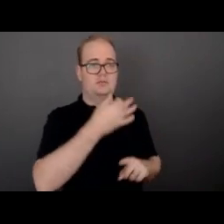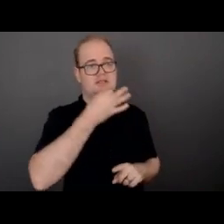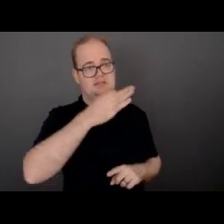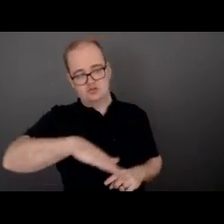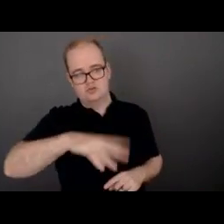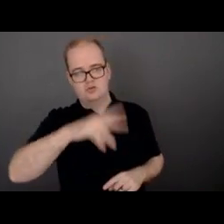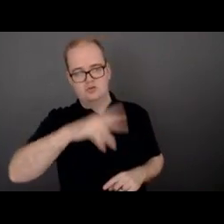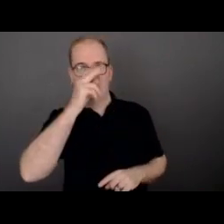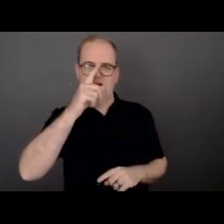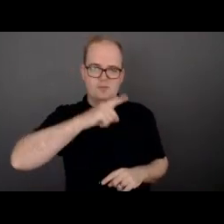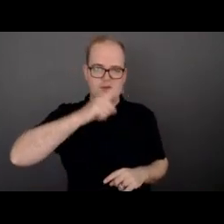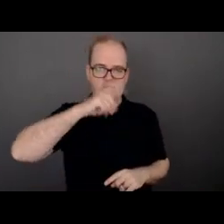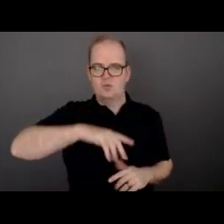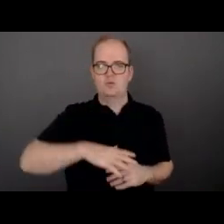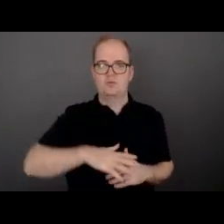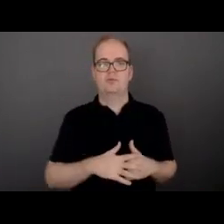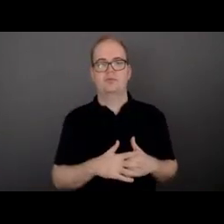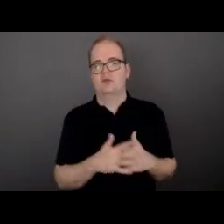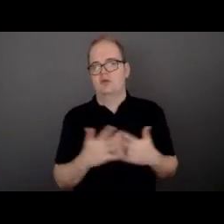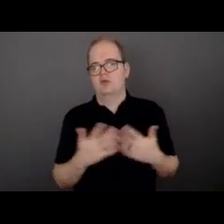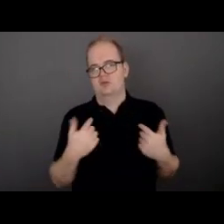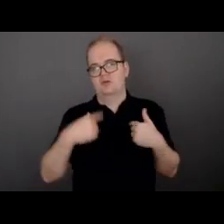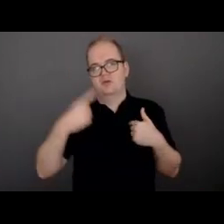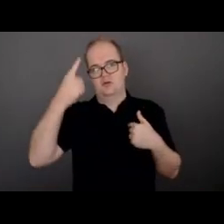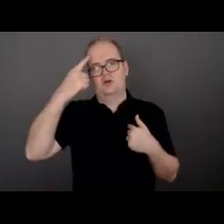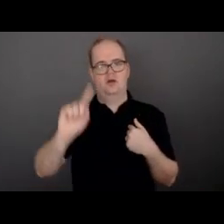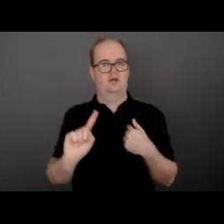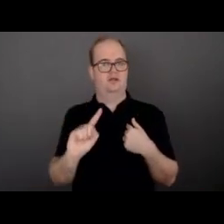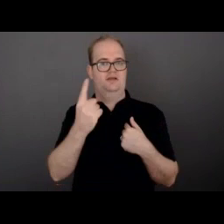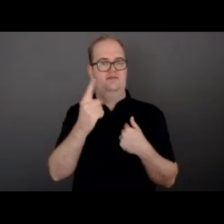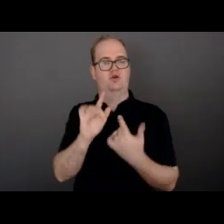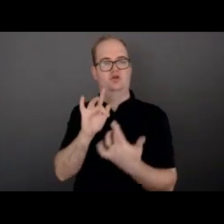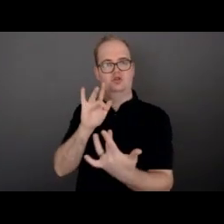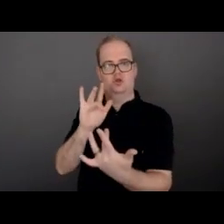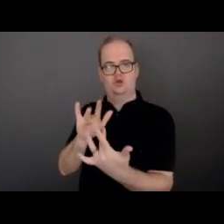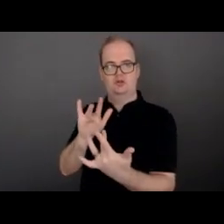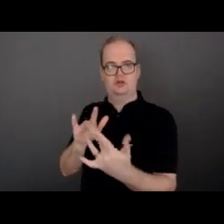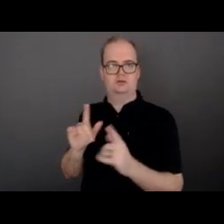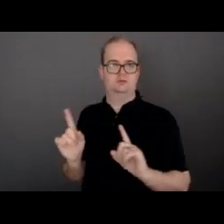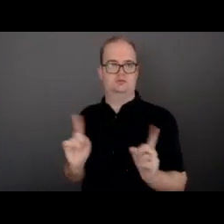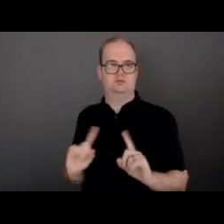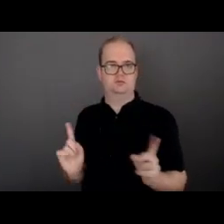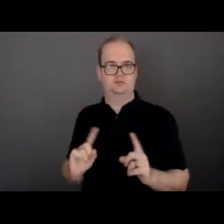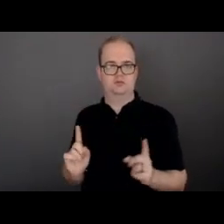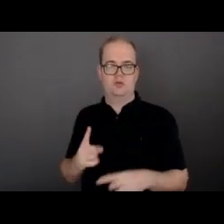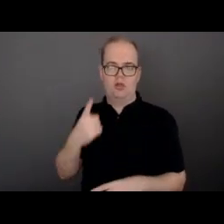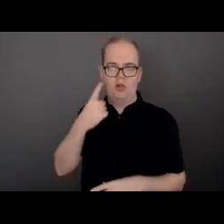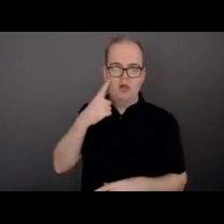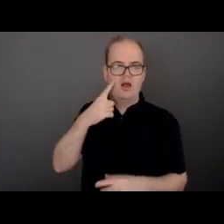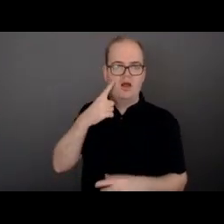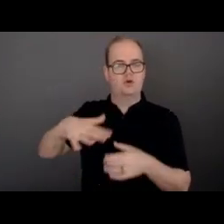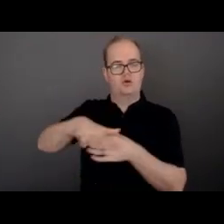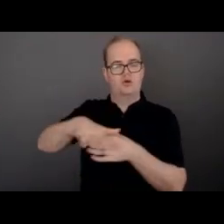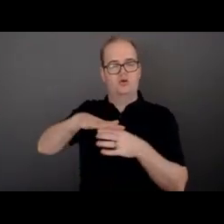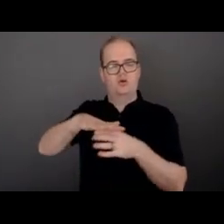So I would say first port of call would be looking at local domestic violence services